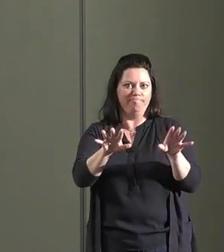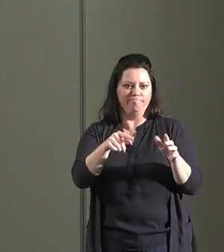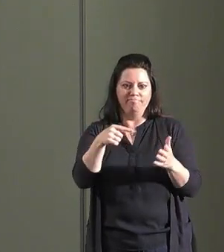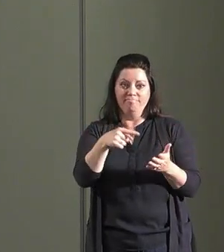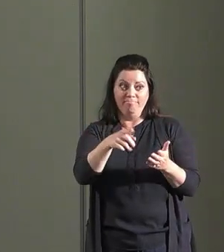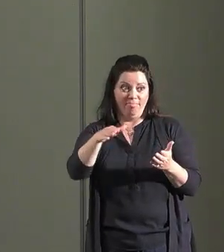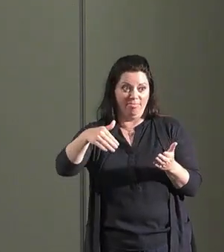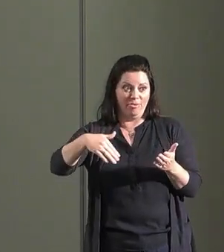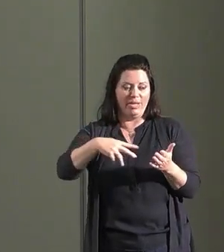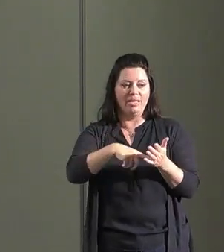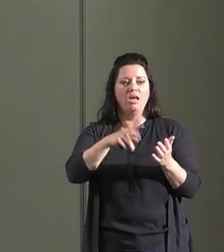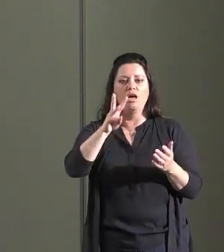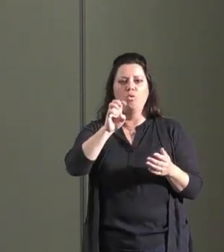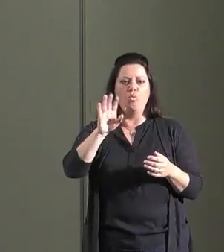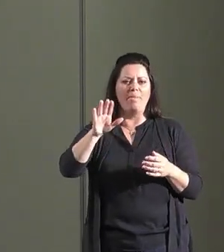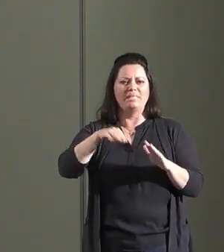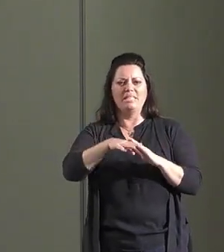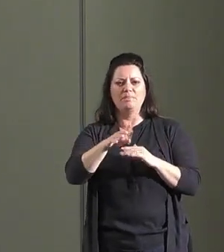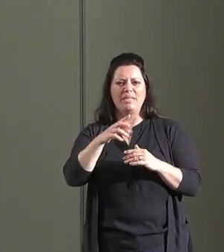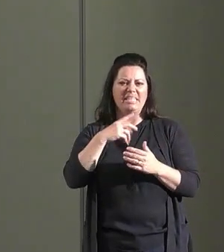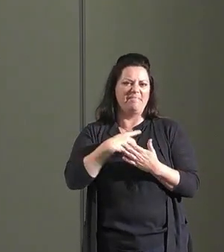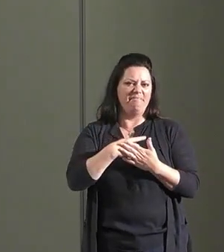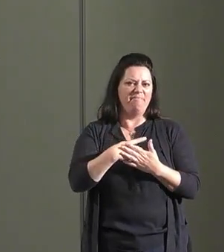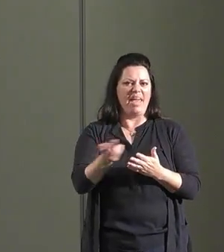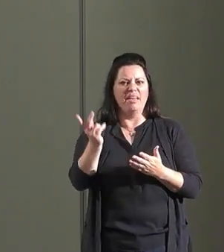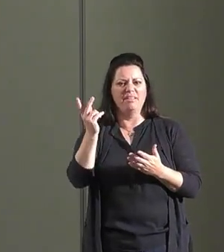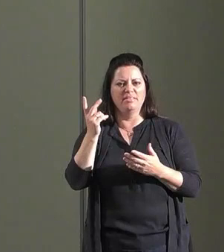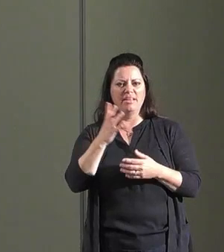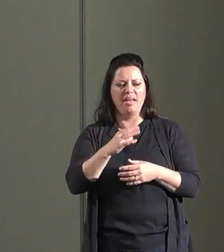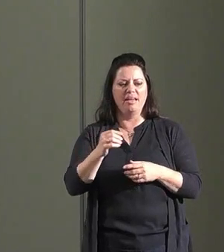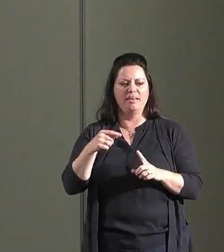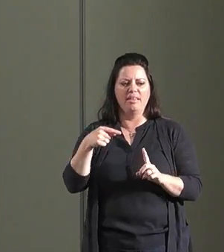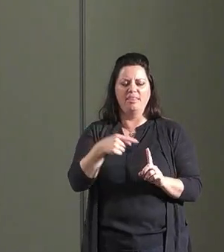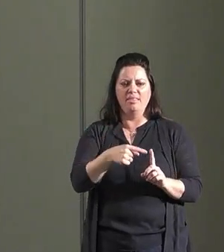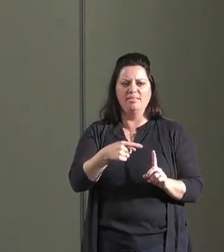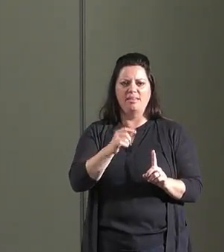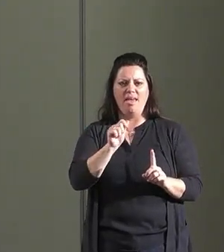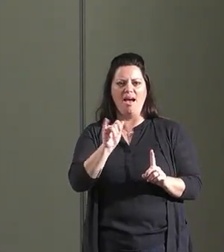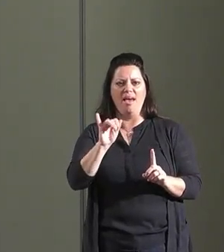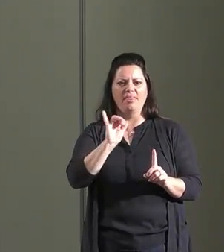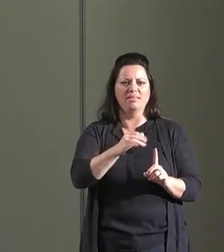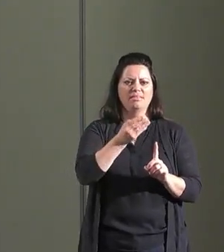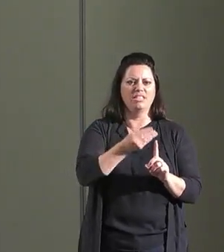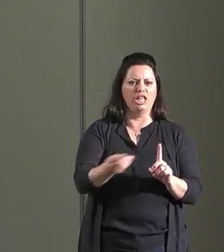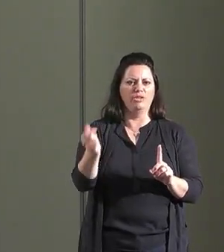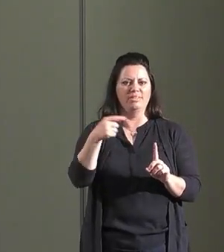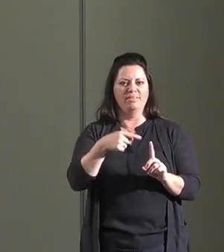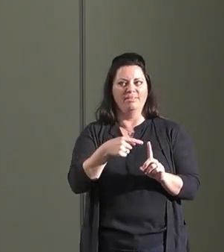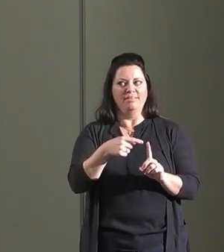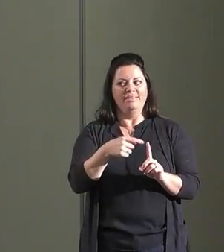accessibility failed and AI is the solution. And, you know, trying to look beyond the